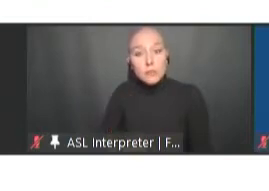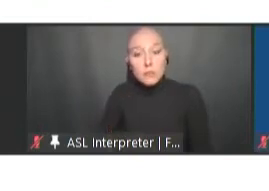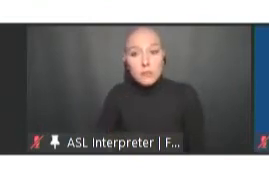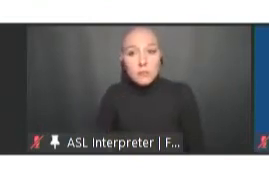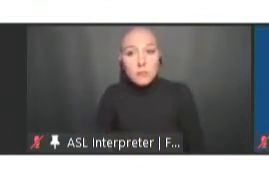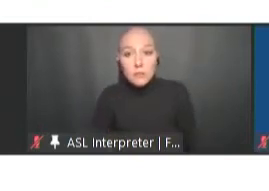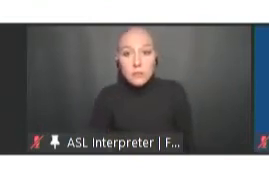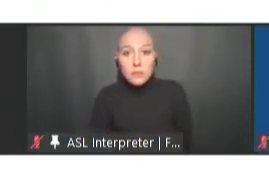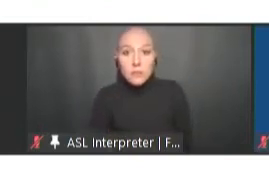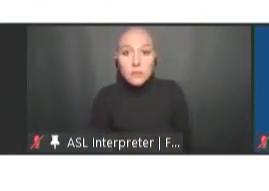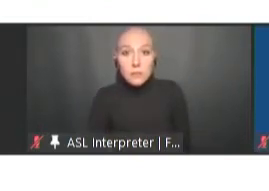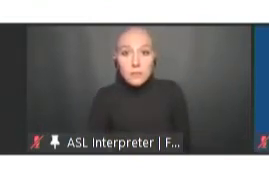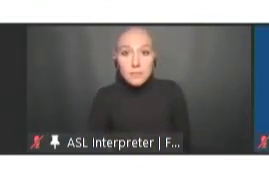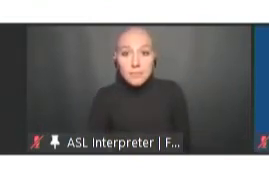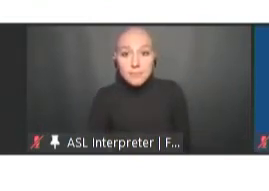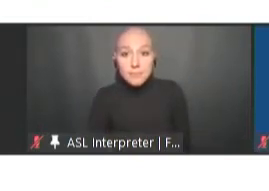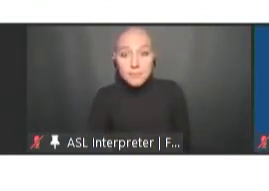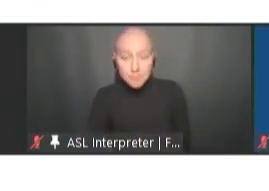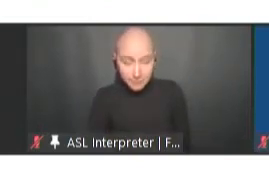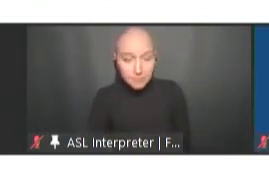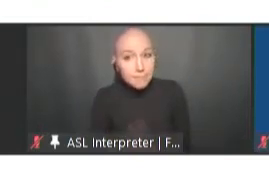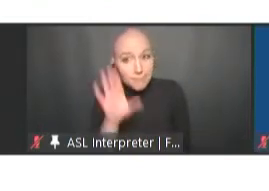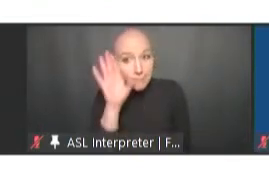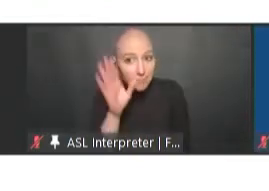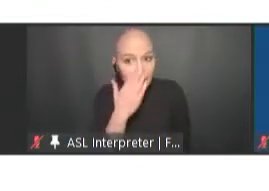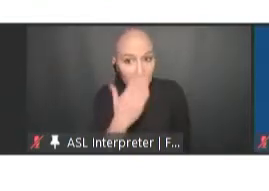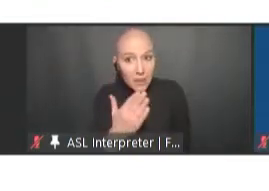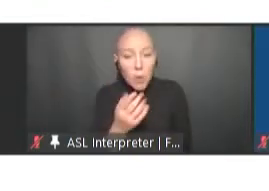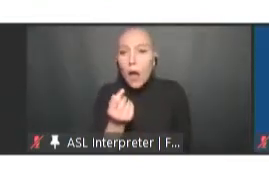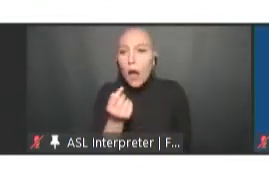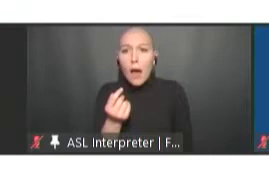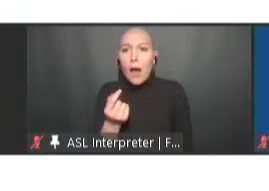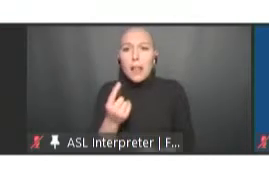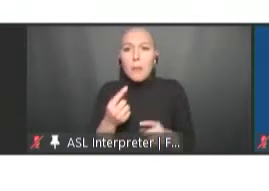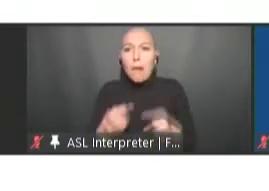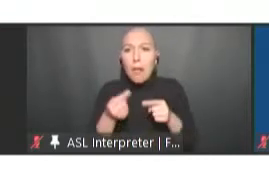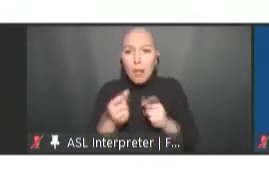Duchin: Thank you. I had a little trouble starting the video, so you're just going to have my profile